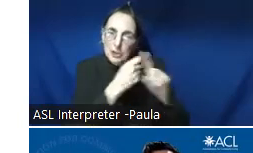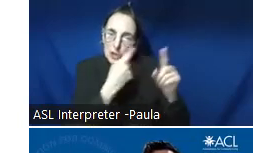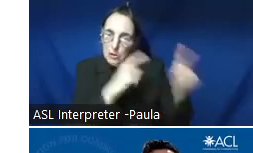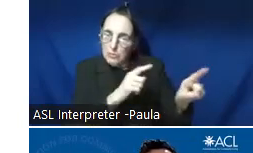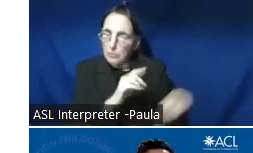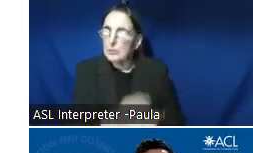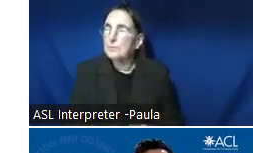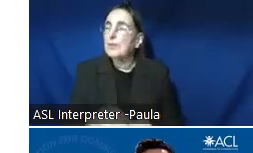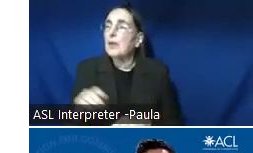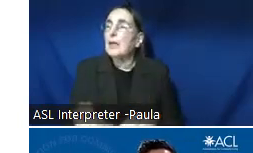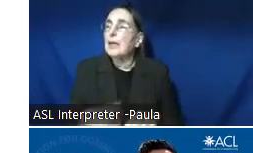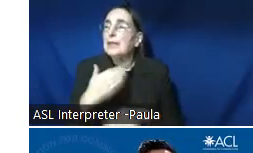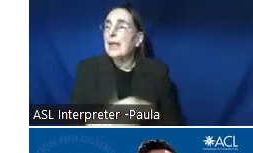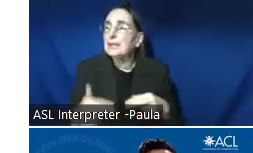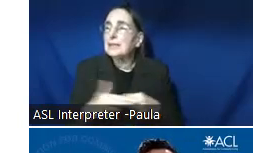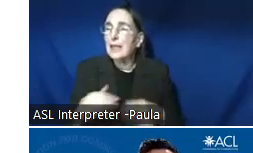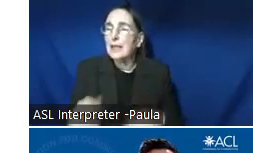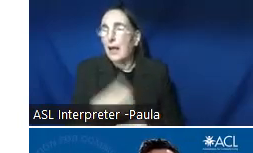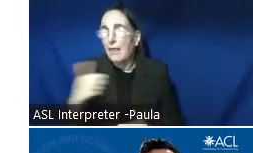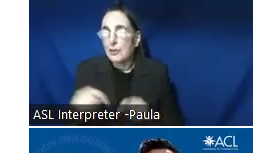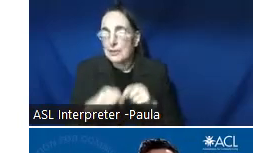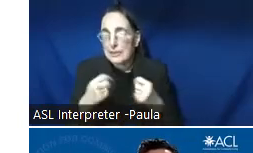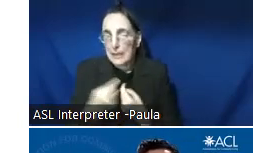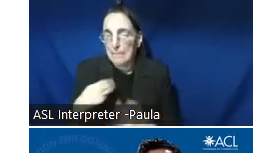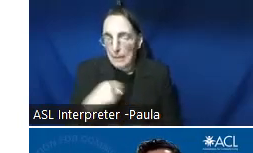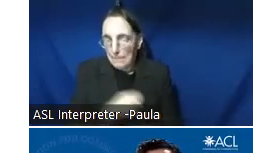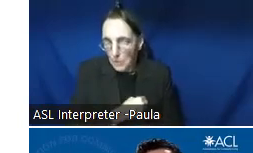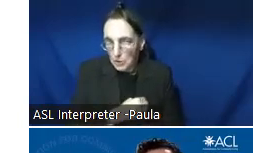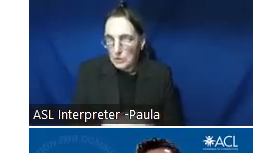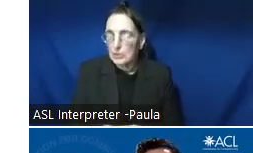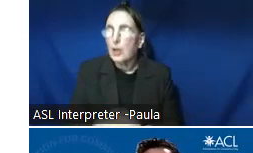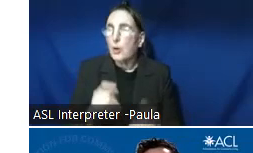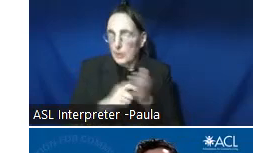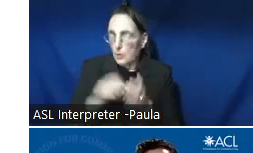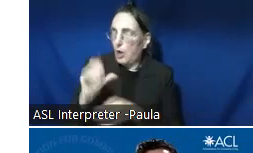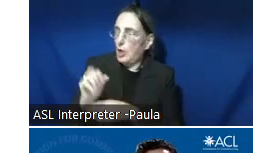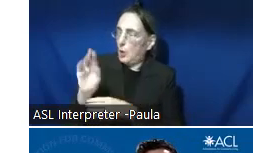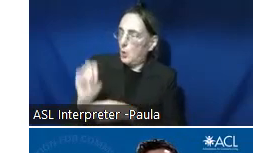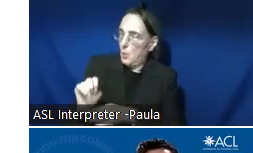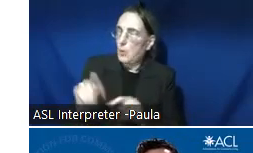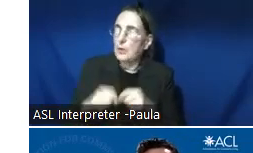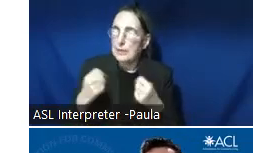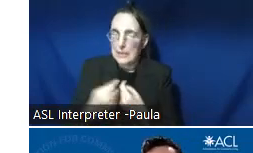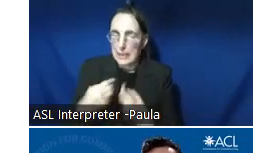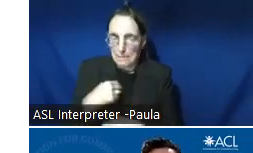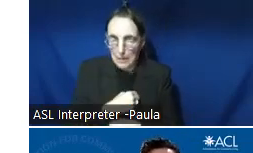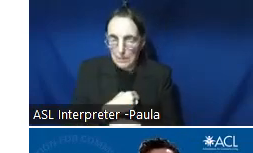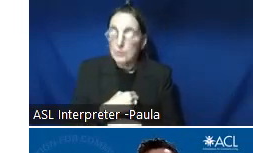Additional team members. In addition to required core team members, states may also include and are highly encouraged to invite